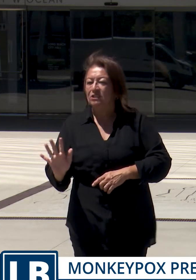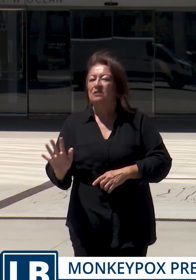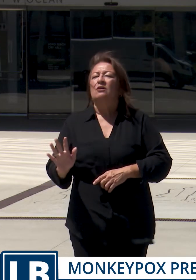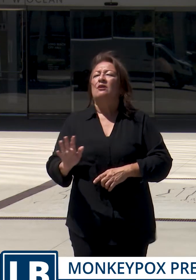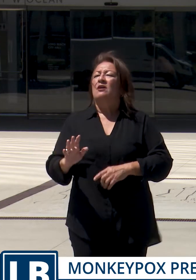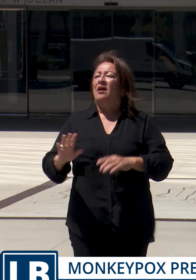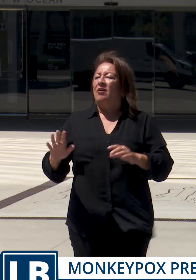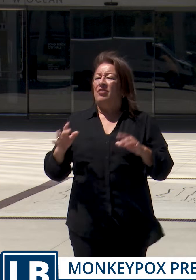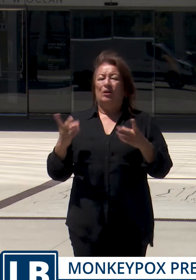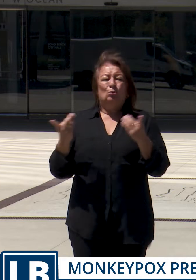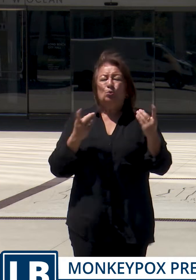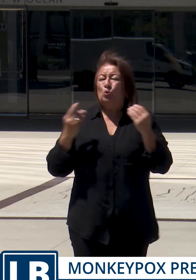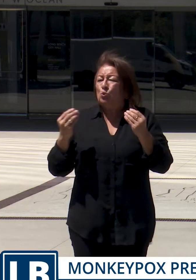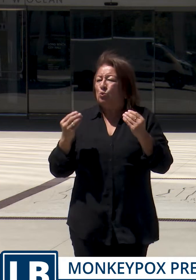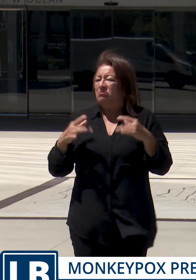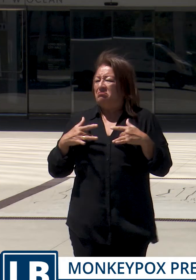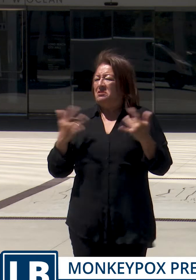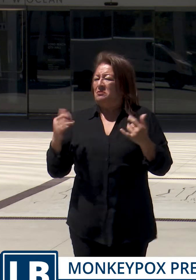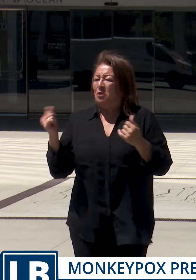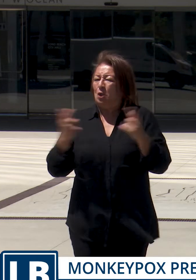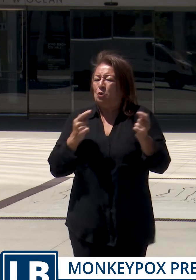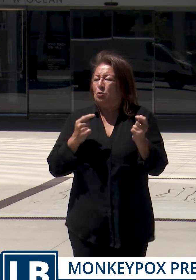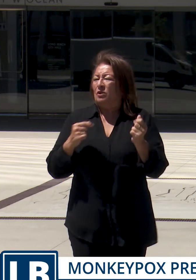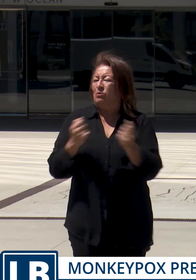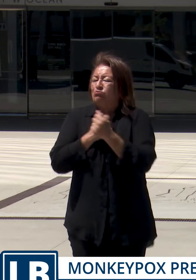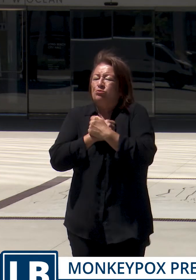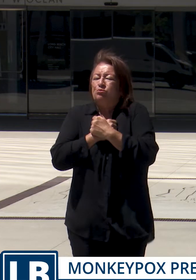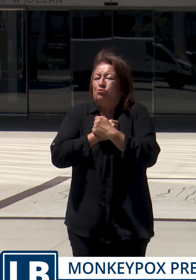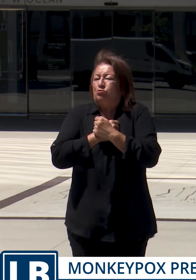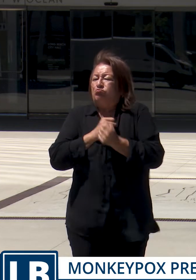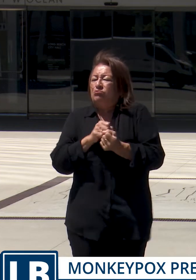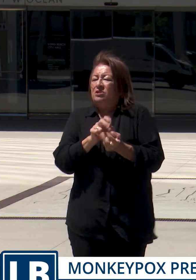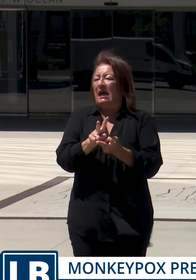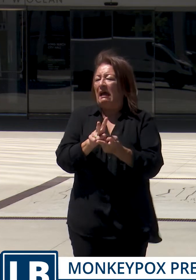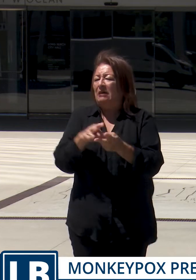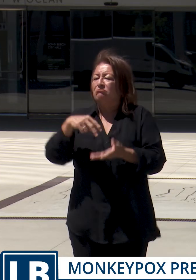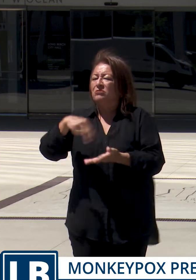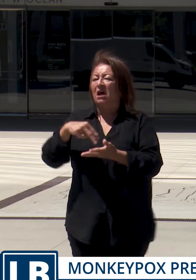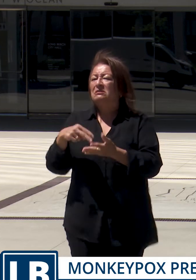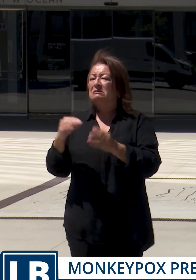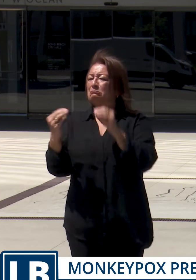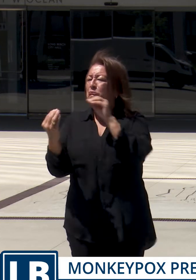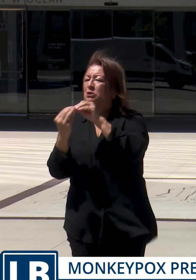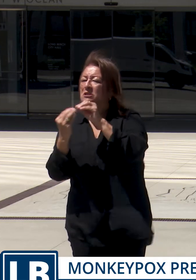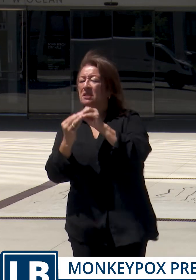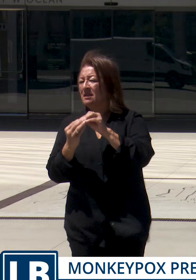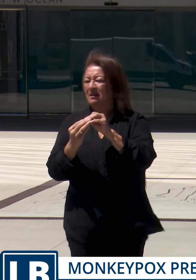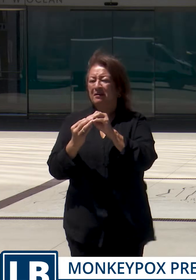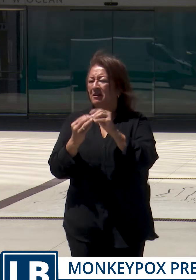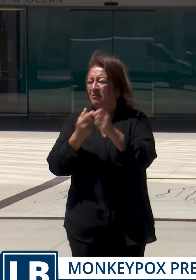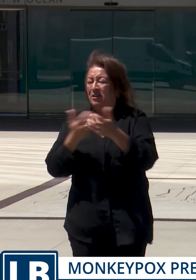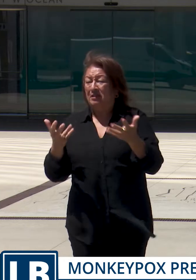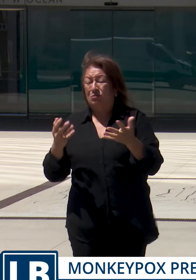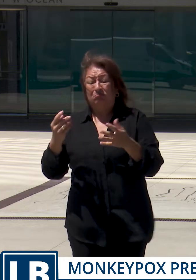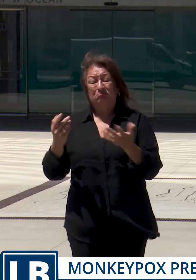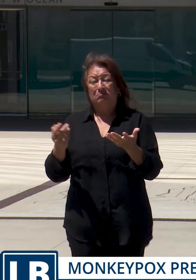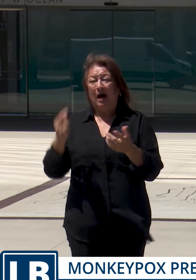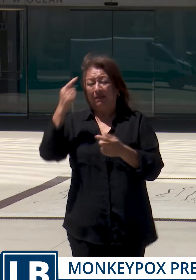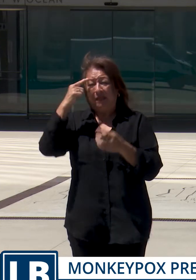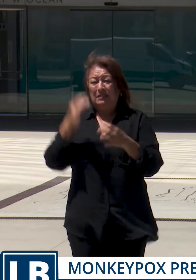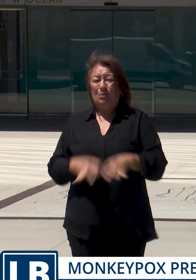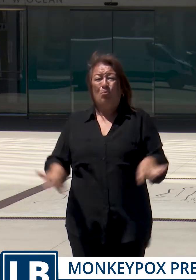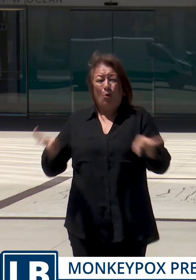we all do um cuddling sex dancing kissing and so i think it is important for all of us to be aware